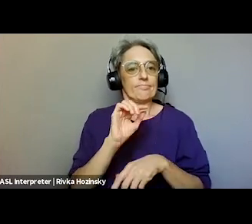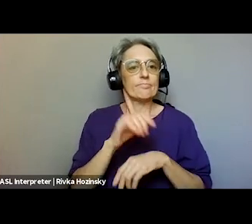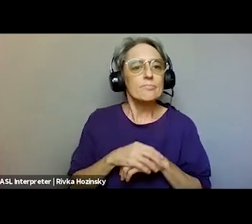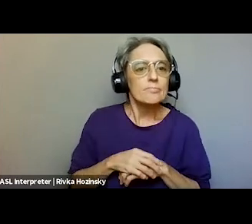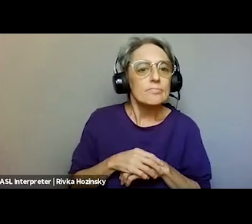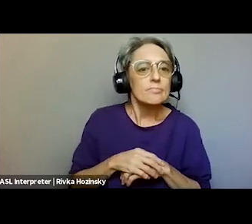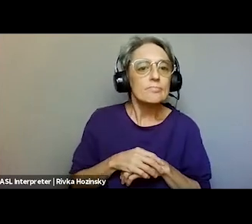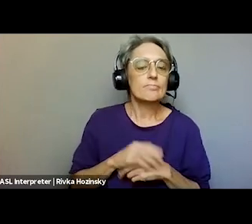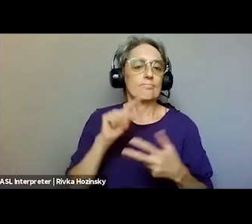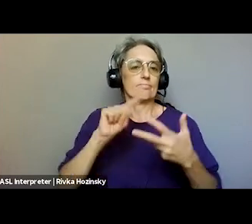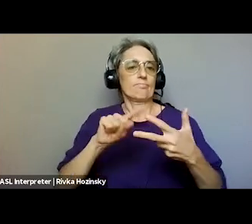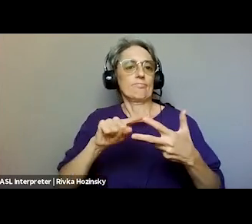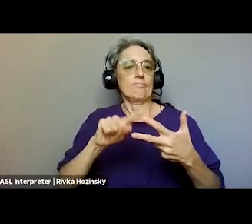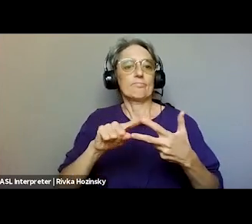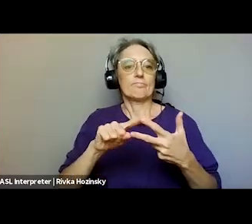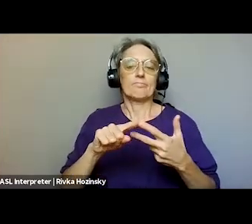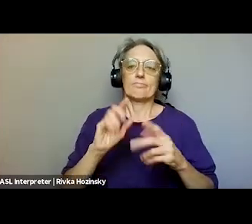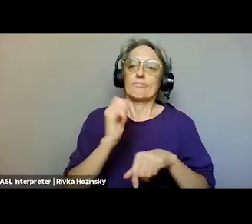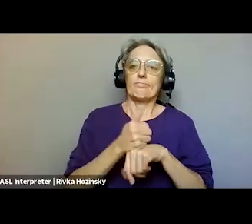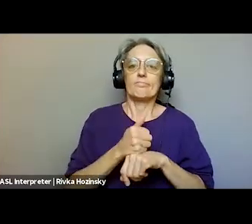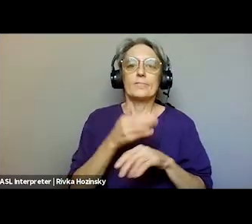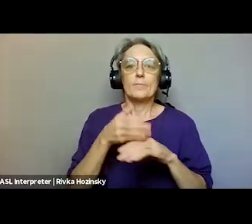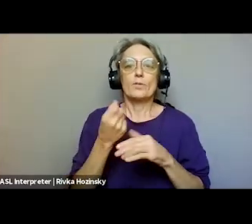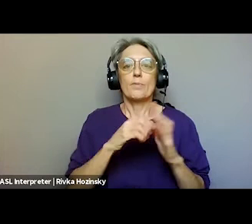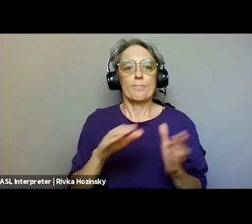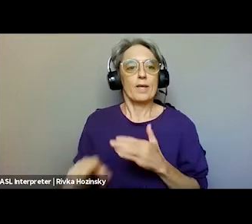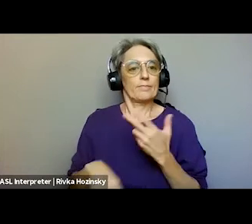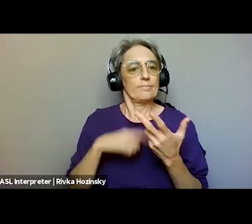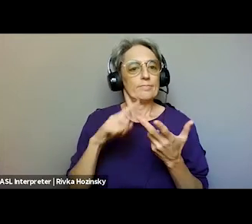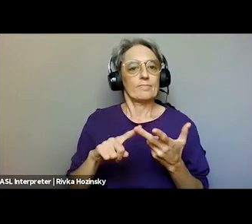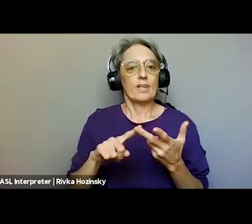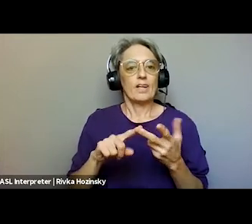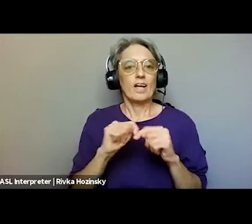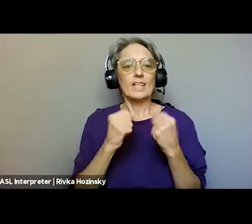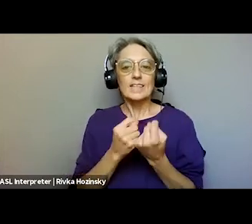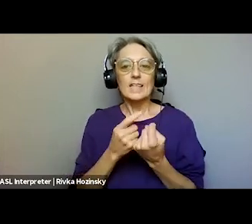to develop postpartum plans as well as a team of formal informal supports that can be there